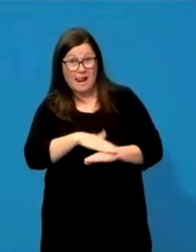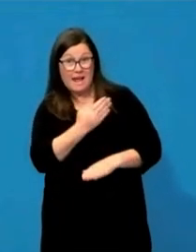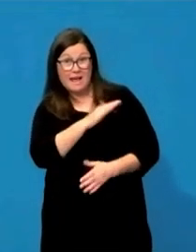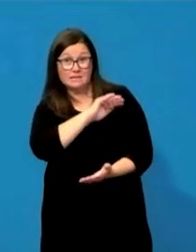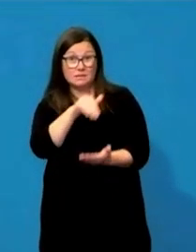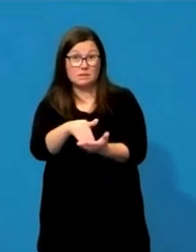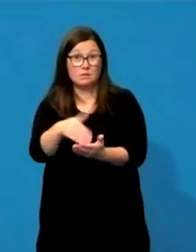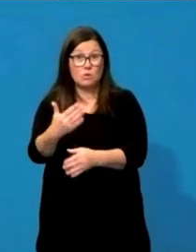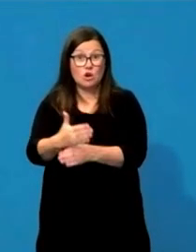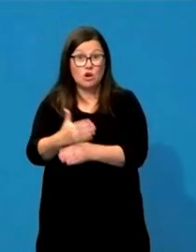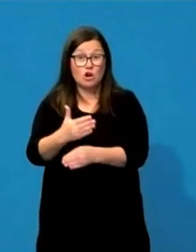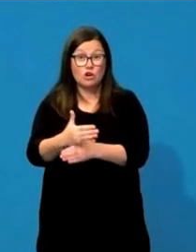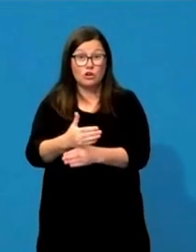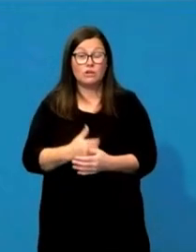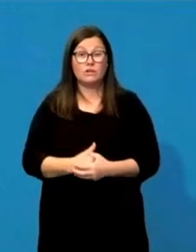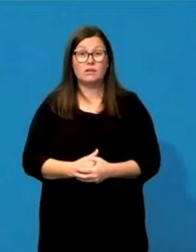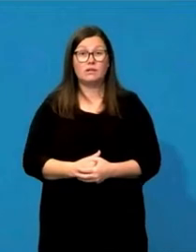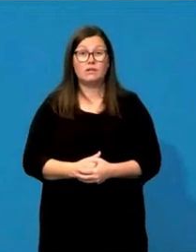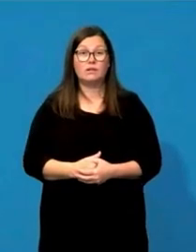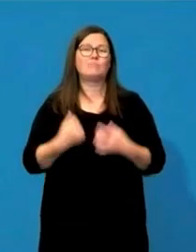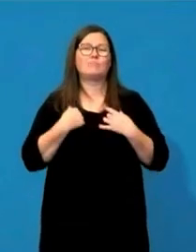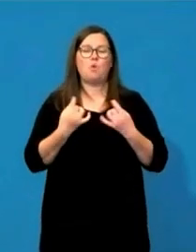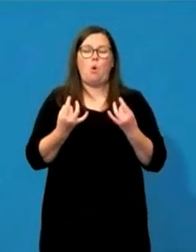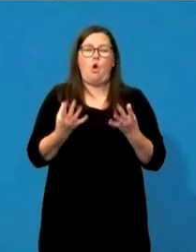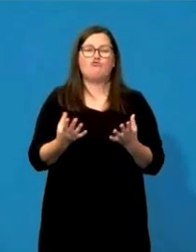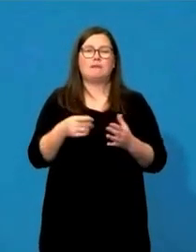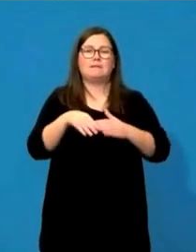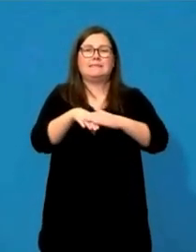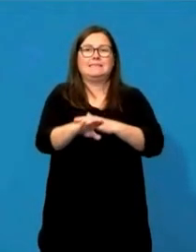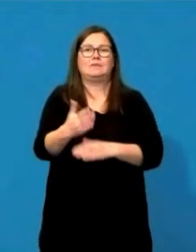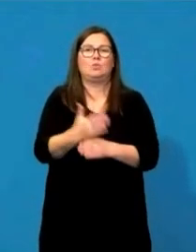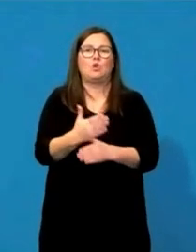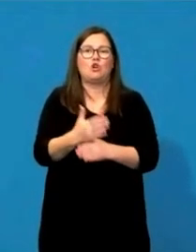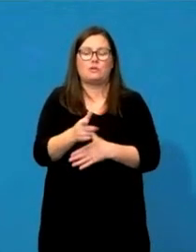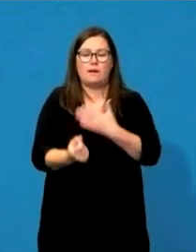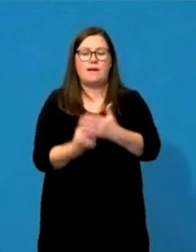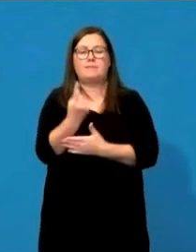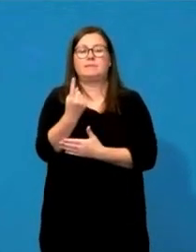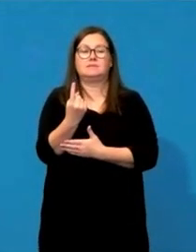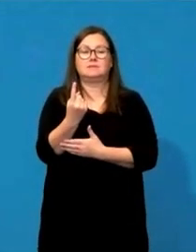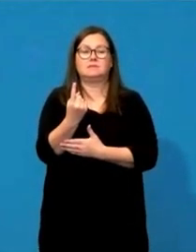Okay, so - sorry.